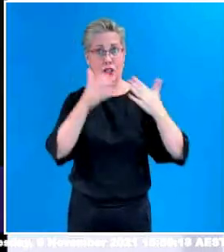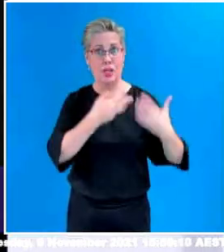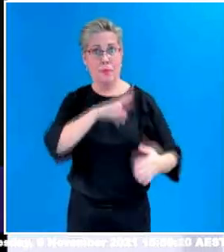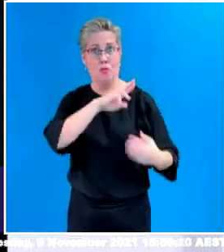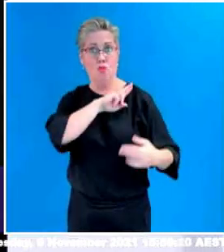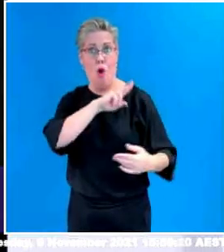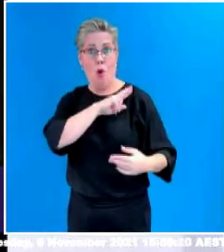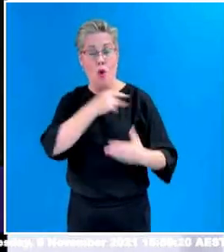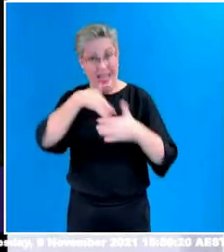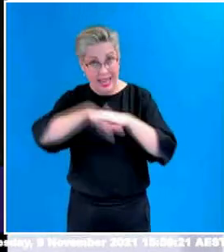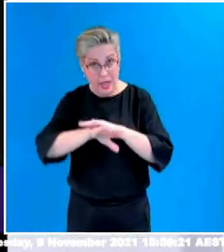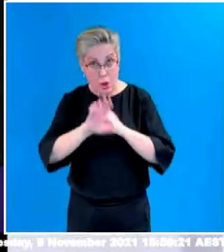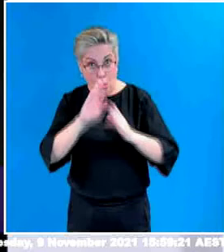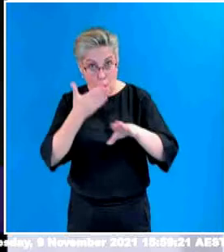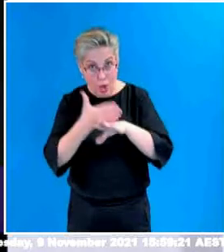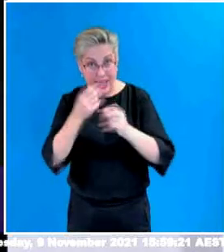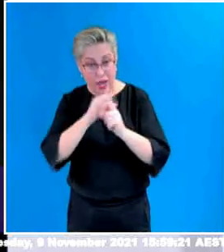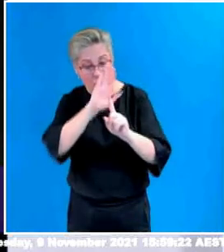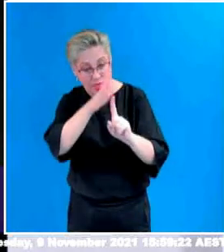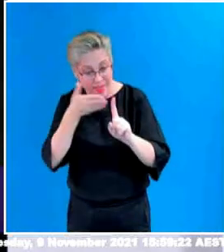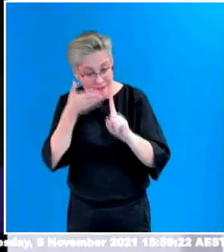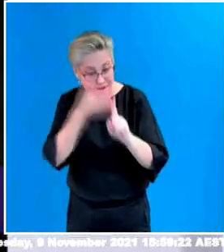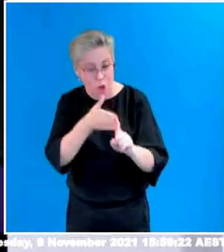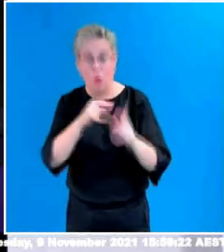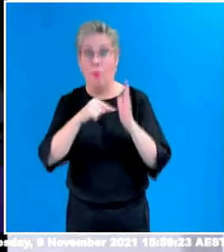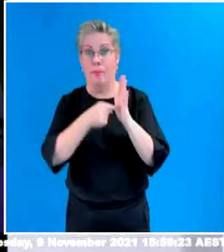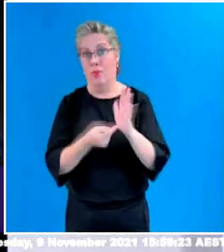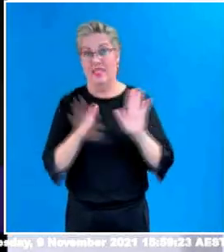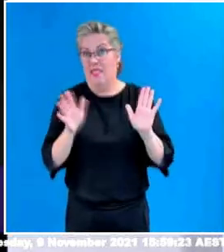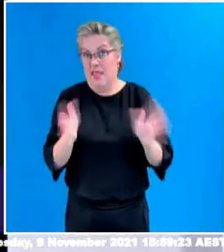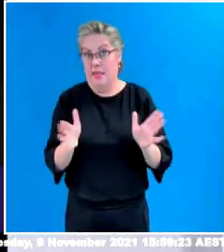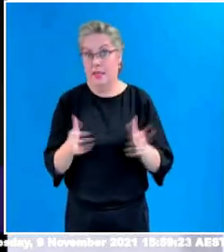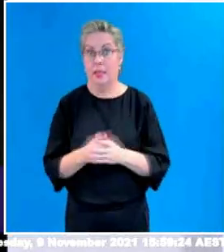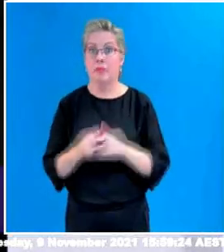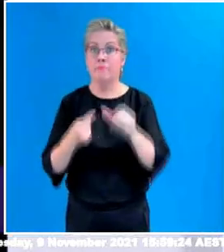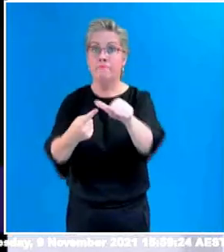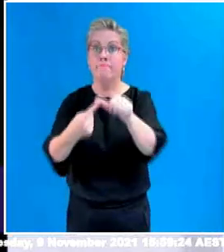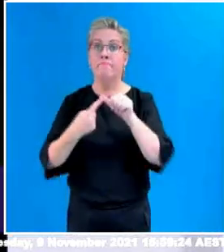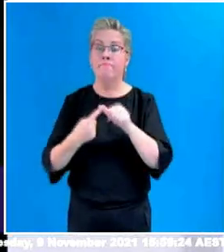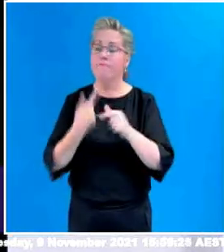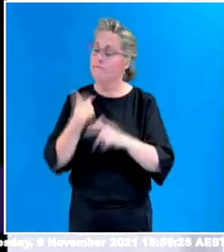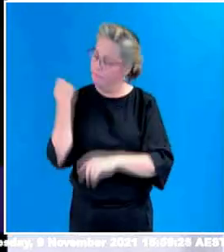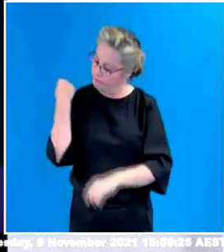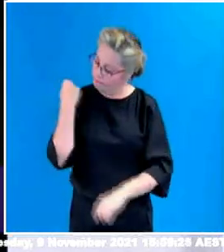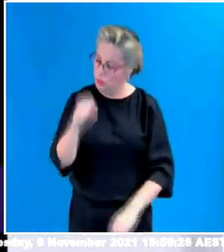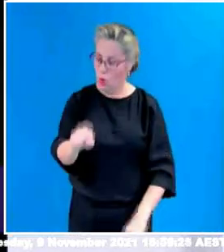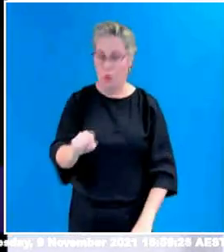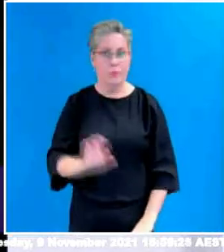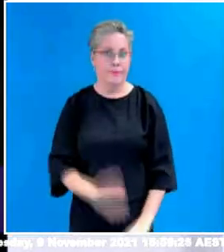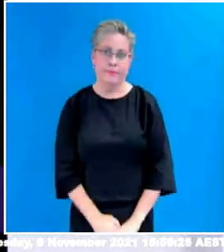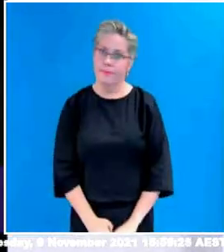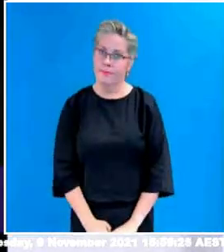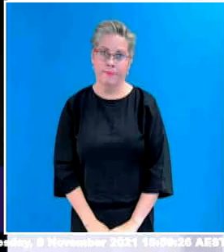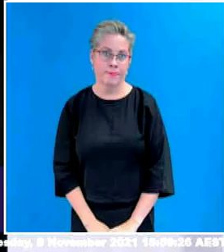Thank you. Just a couple of questions --- I'm mindful of the time, I hope the Commissioners will bear with me.